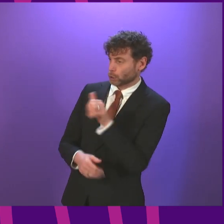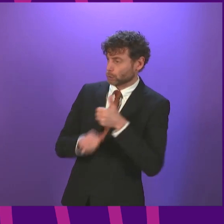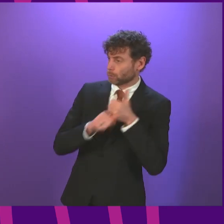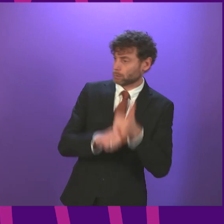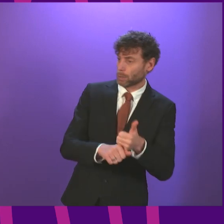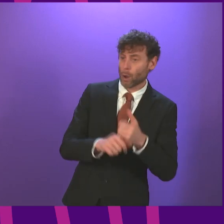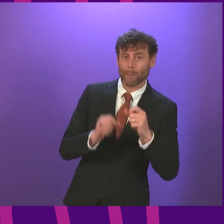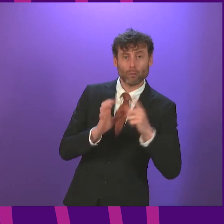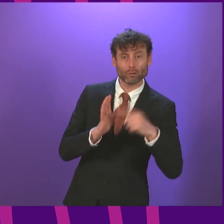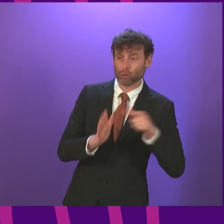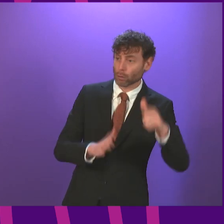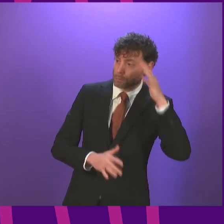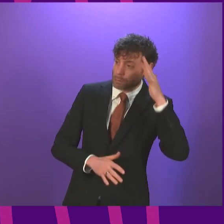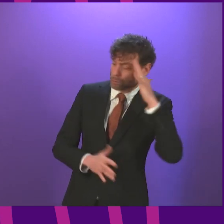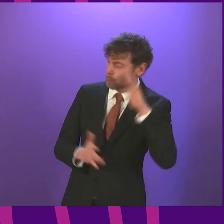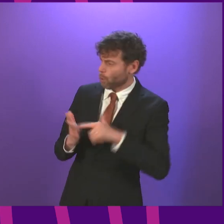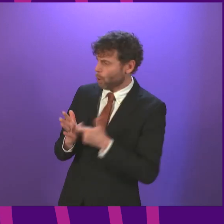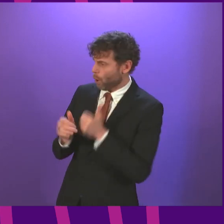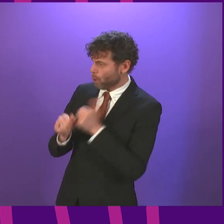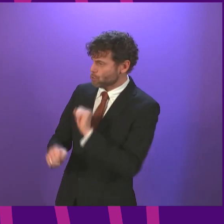serious suggestion, or one that many people will take seriously.